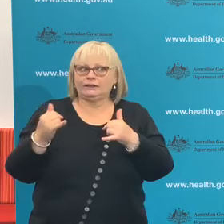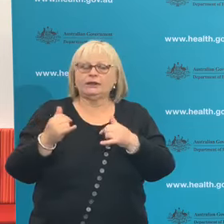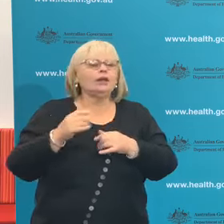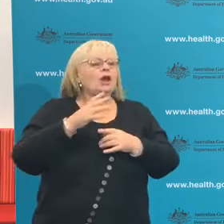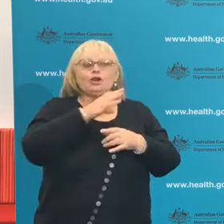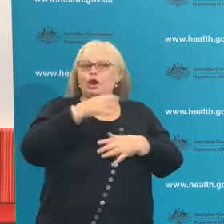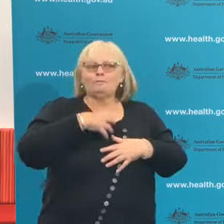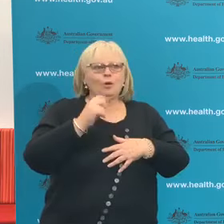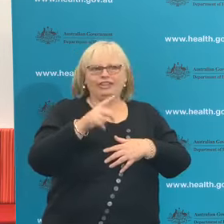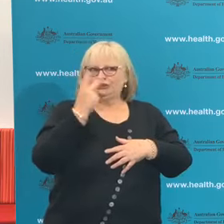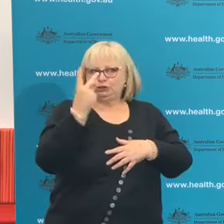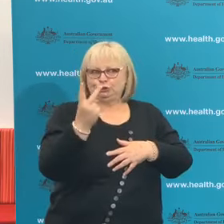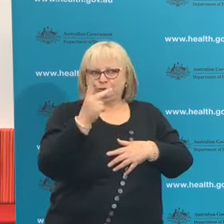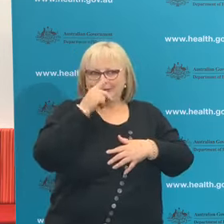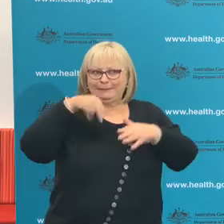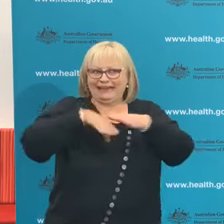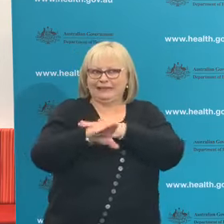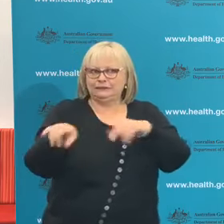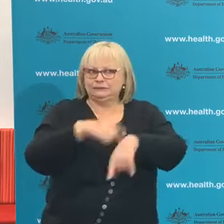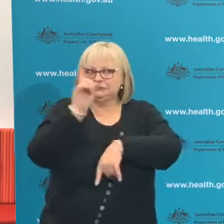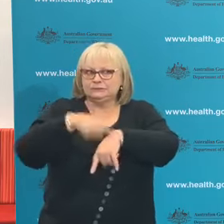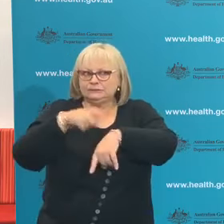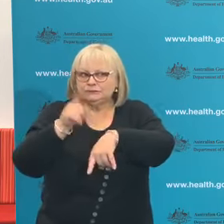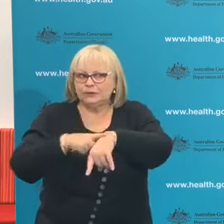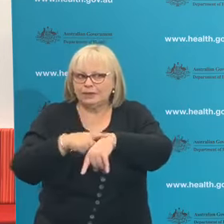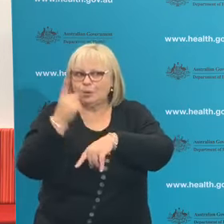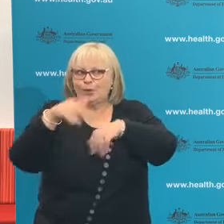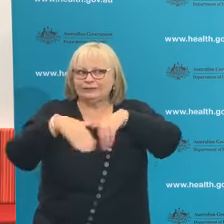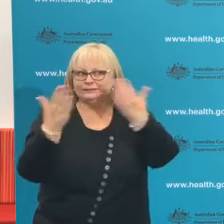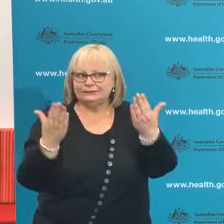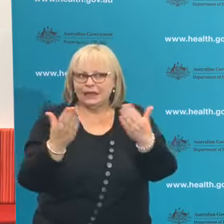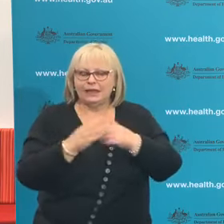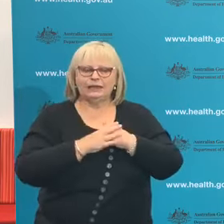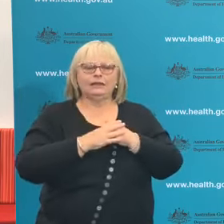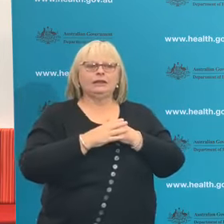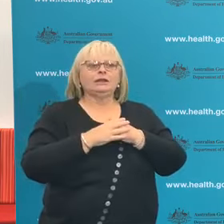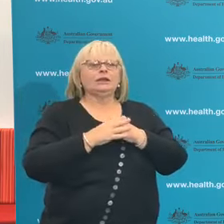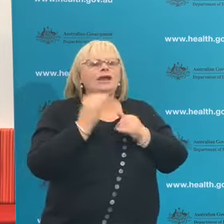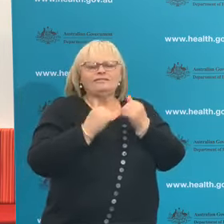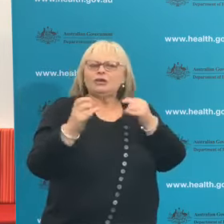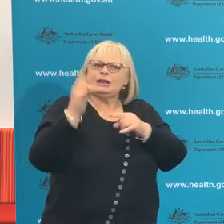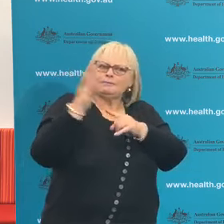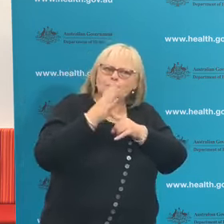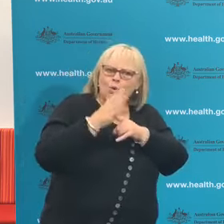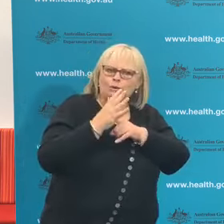visitors a day and they're obviously the very important close contacts of the